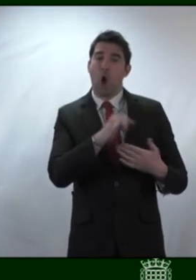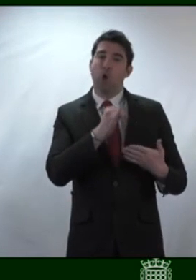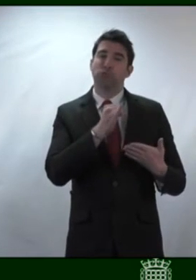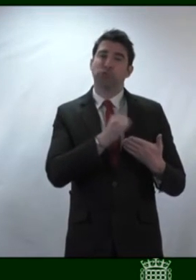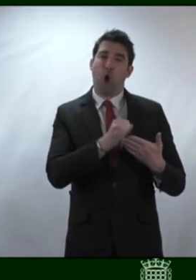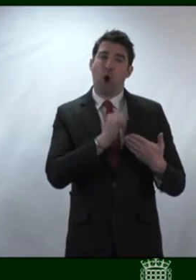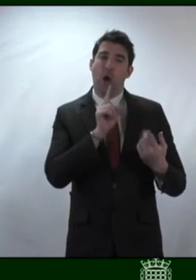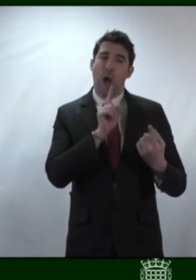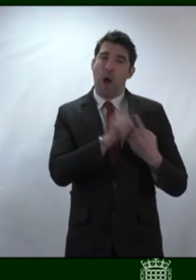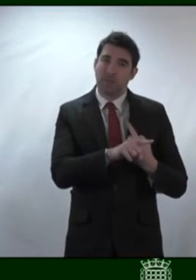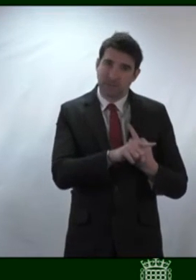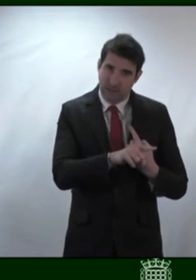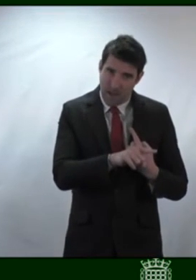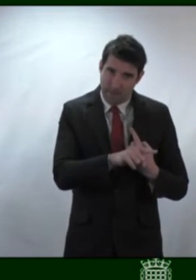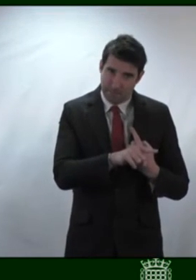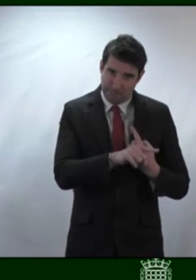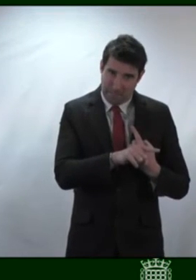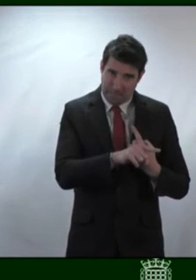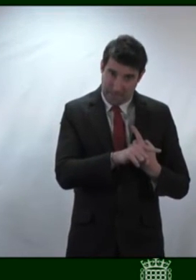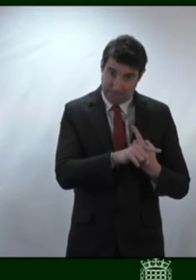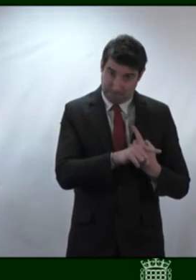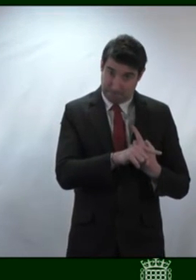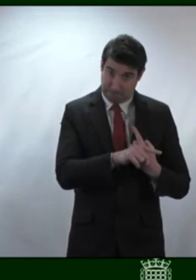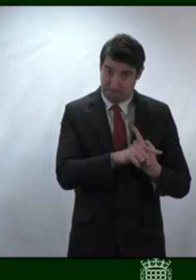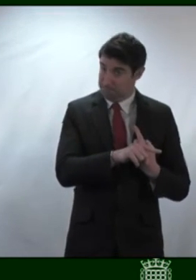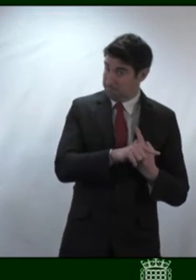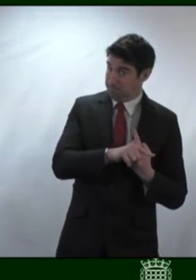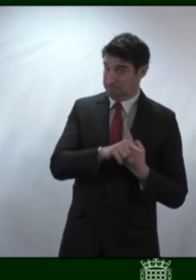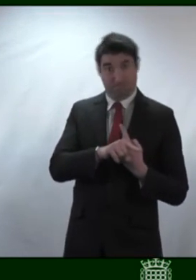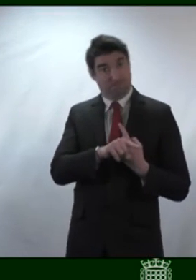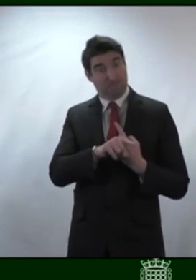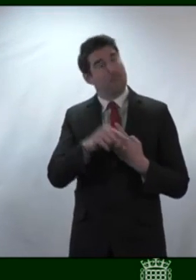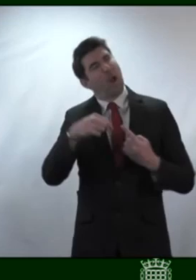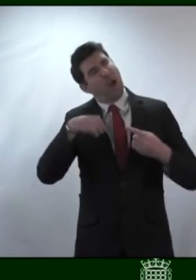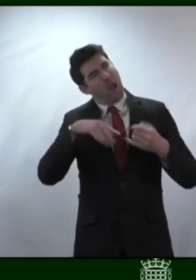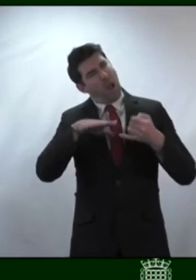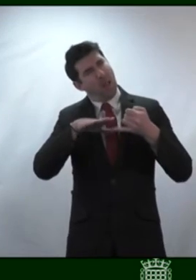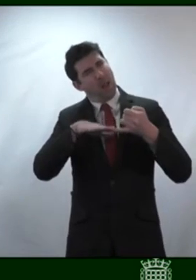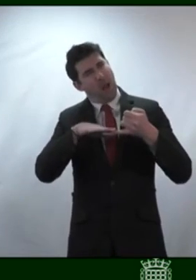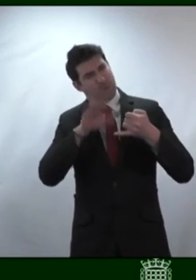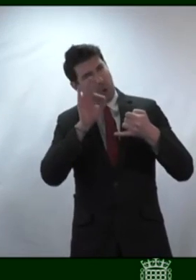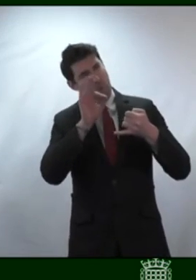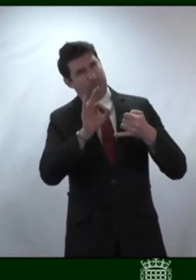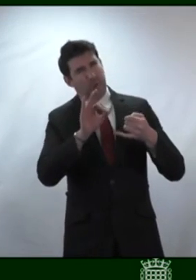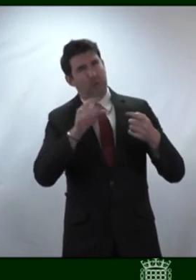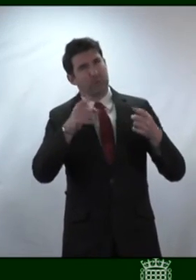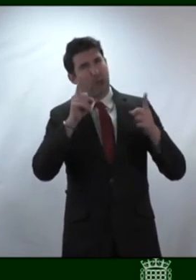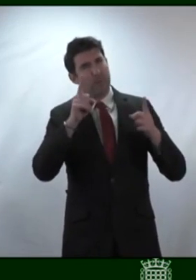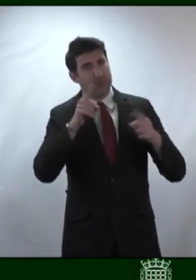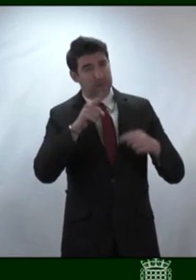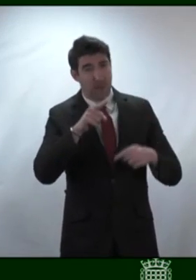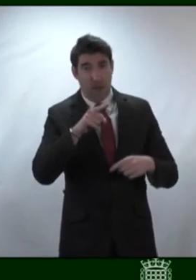So my final question to the Prime Minister is this: is he the inspiration for the newsletter,